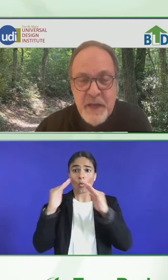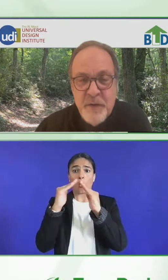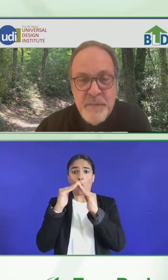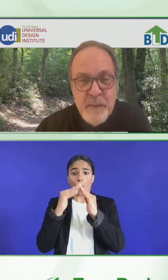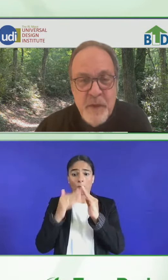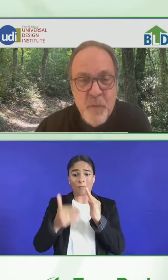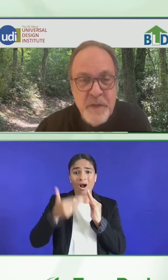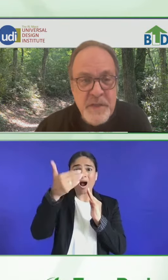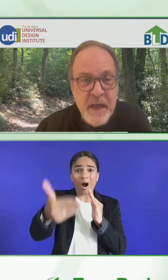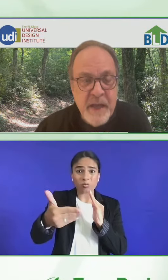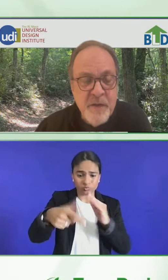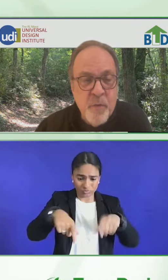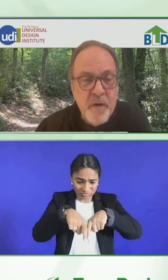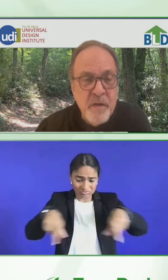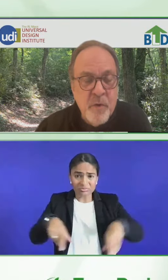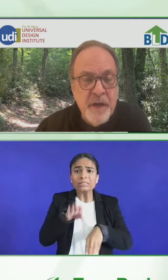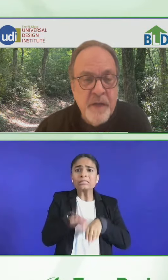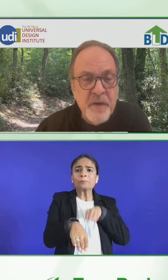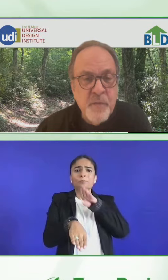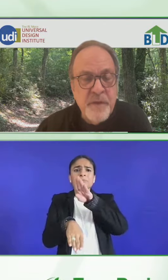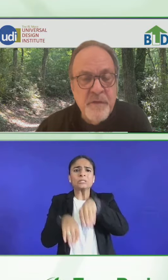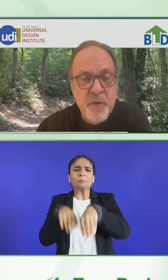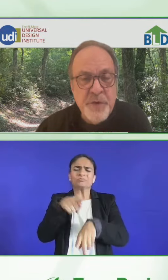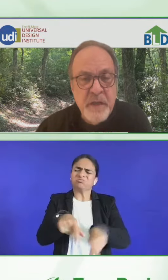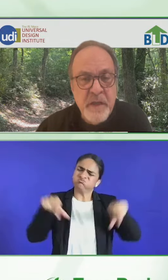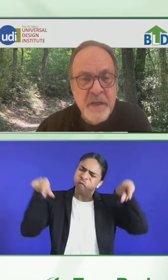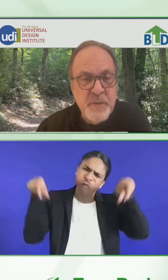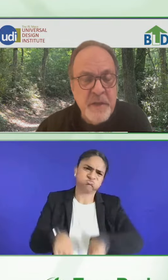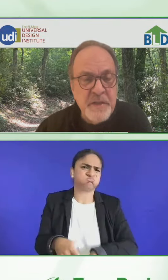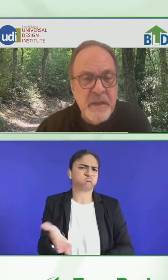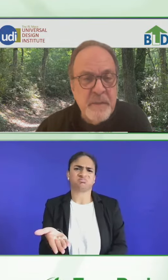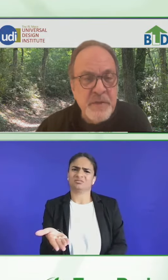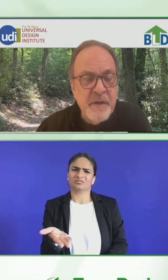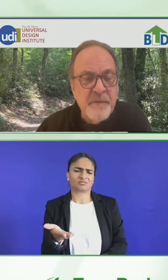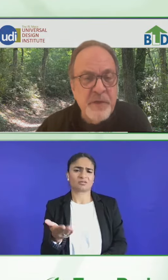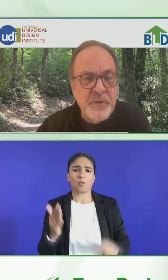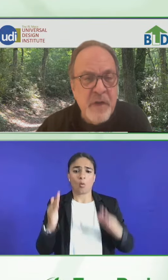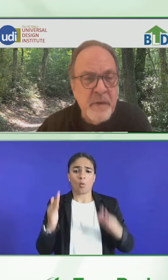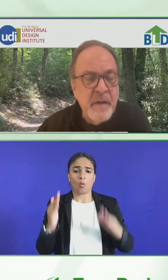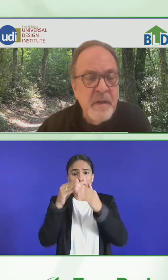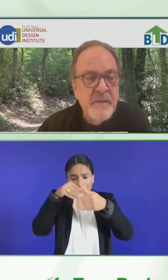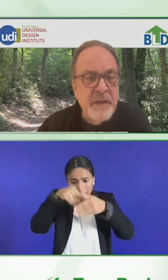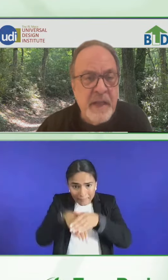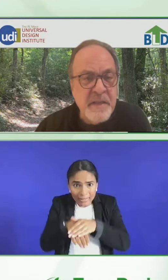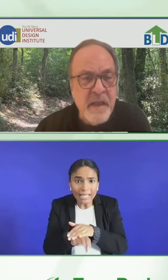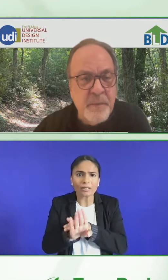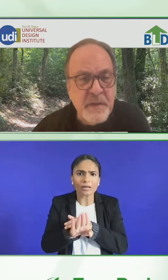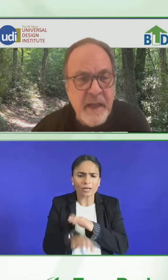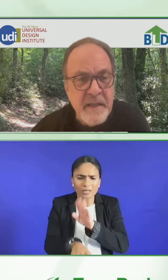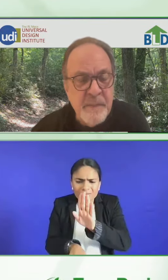The handrail may be on one side with unfortunate consequences and am sorry for the drama in the next couple of slides.